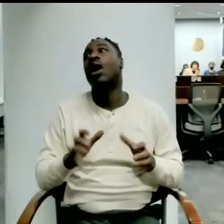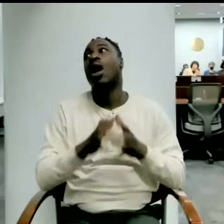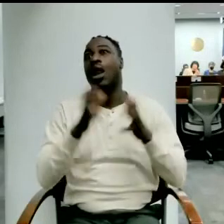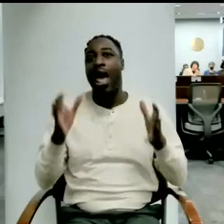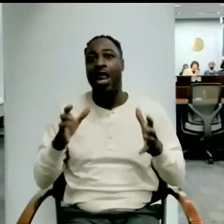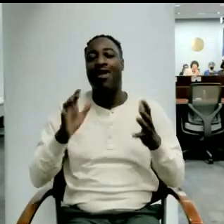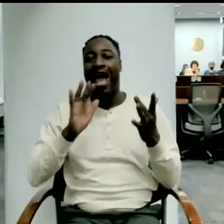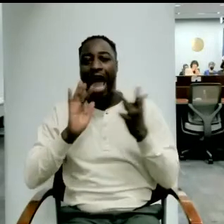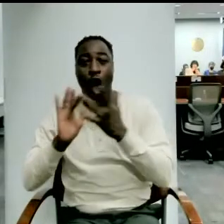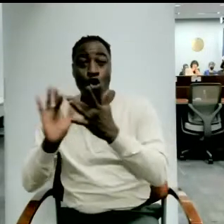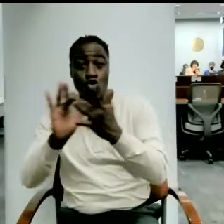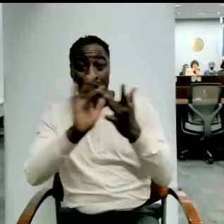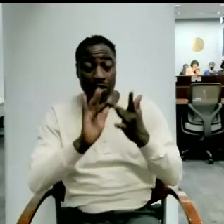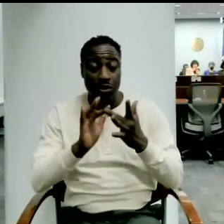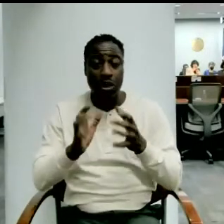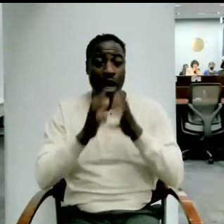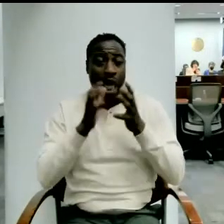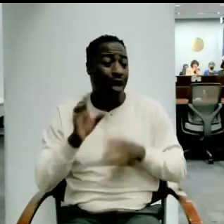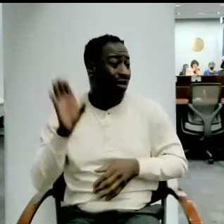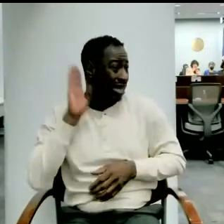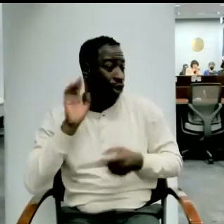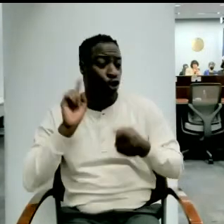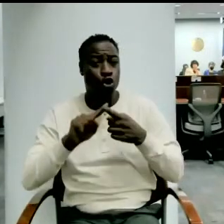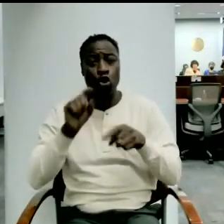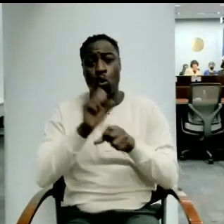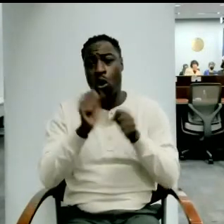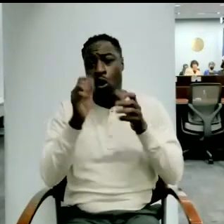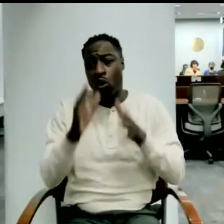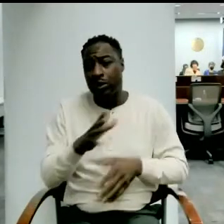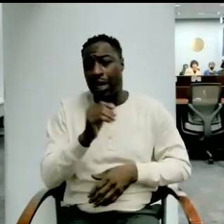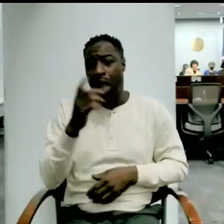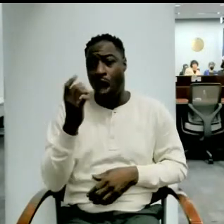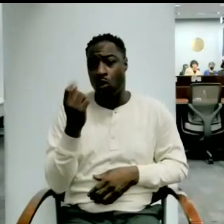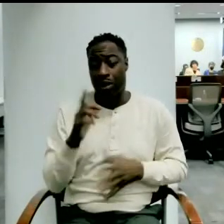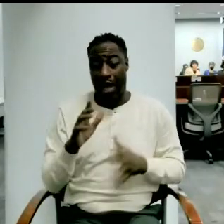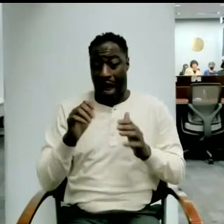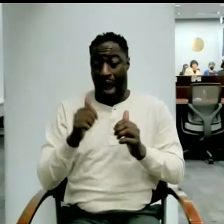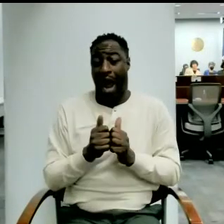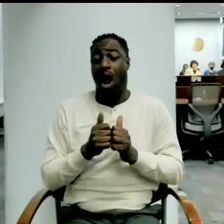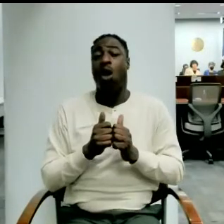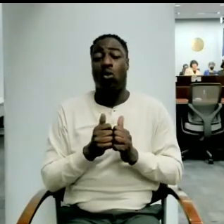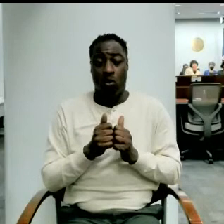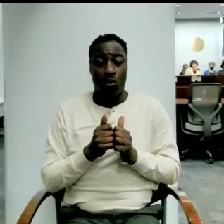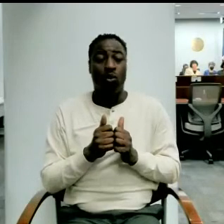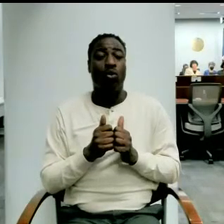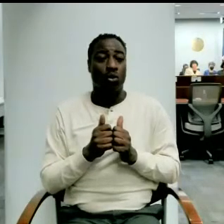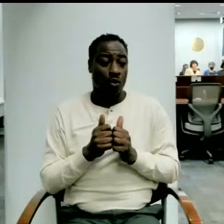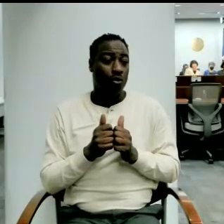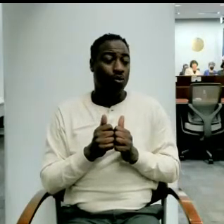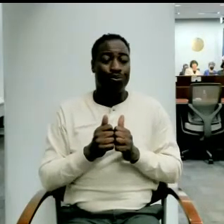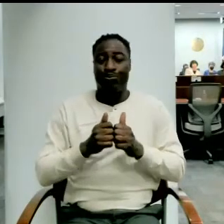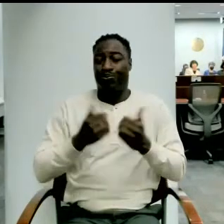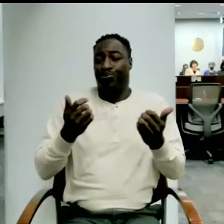outreach and listening to workers in particular, to understand um how um what those experiences